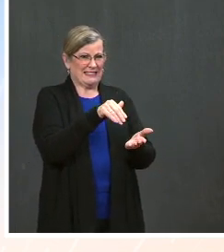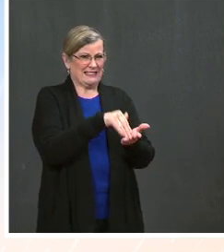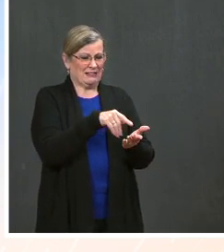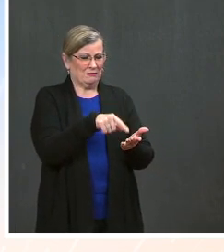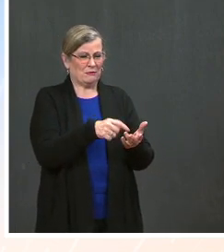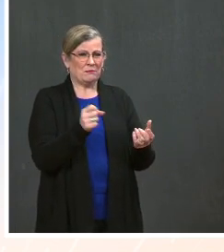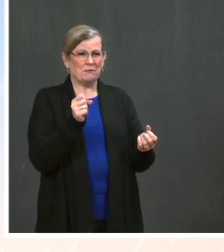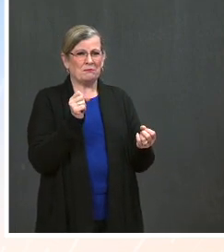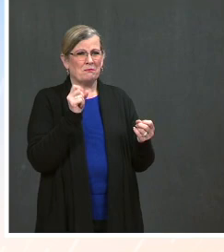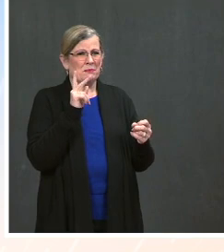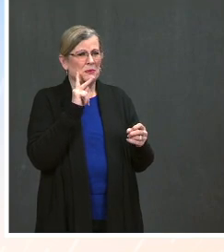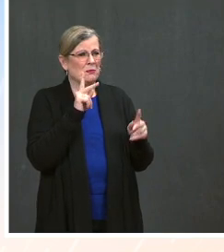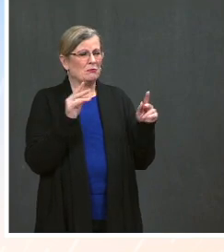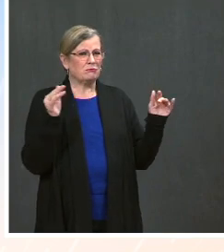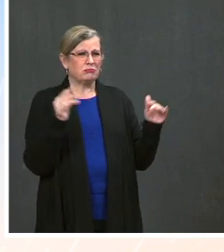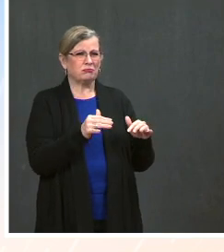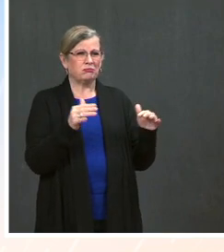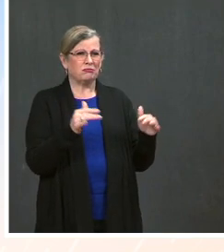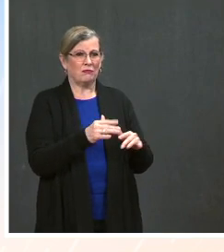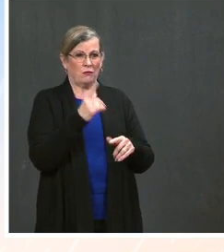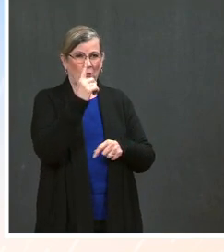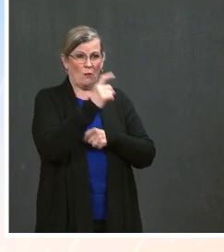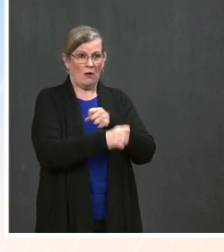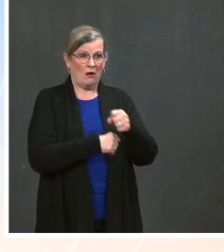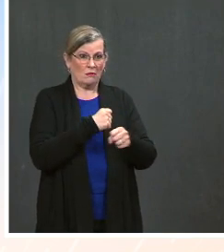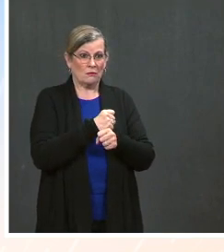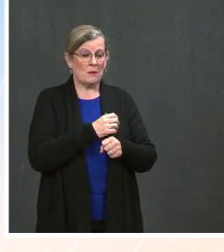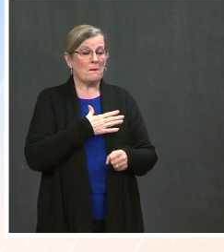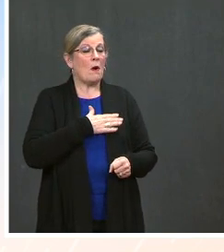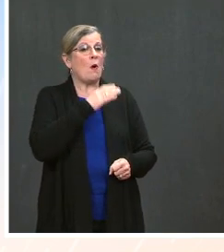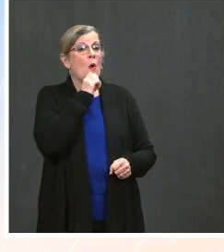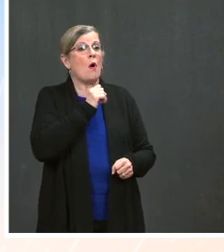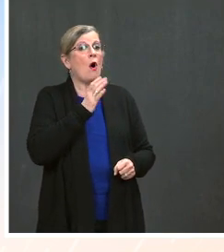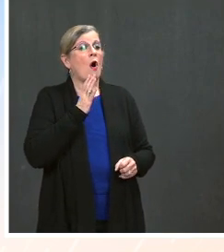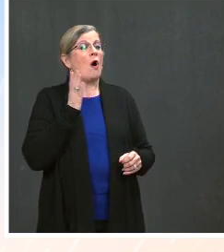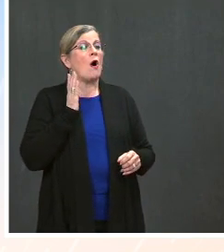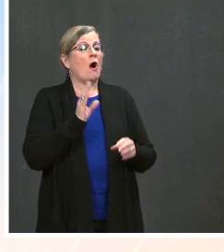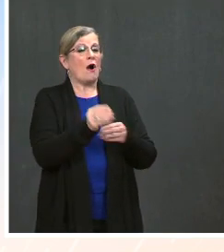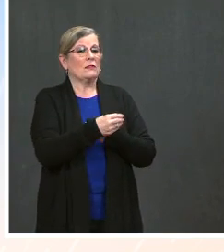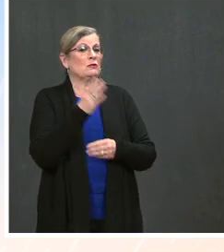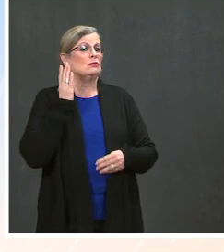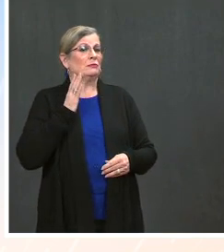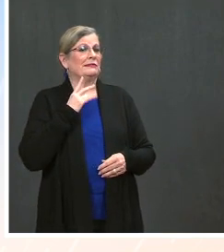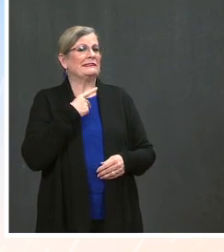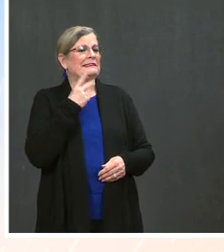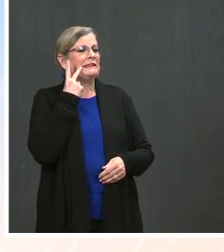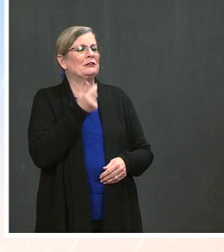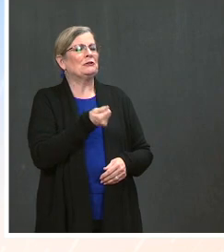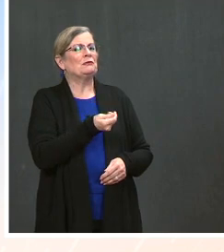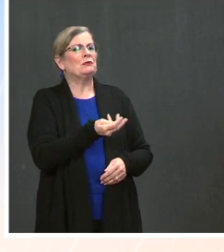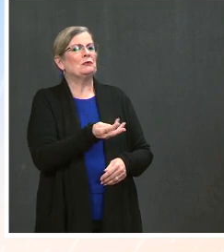If I were in my old office today looking out the window, I'd probably see half a dozen. Again, I think the more that we can get the vaccine out to people,